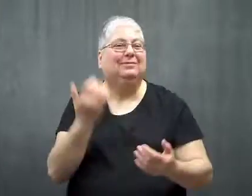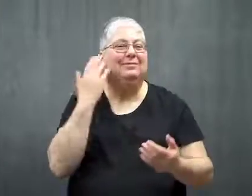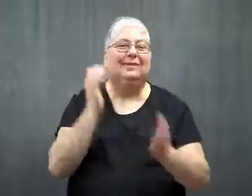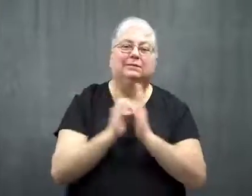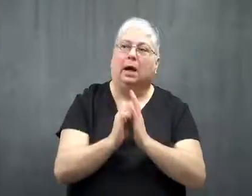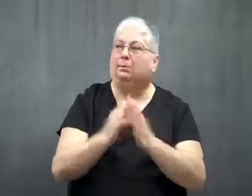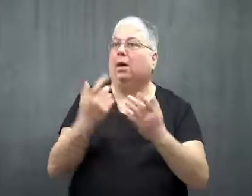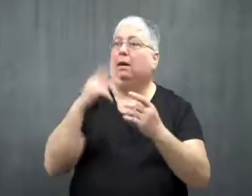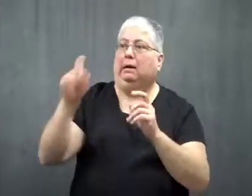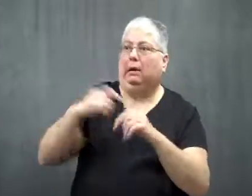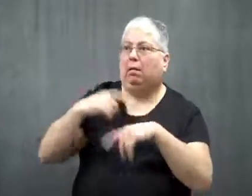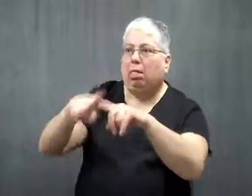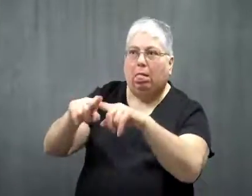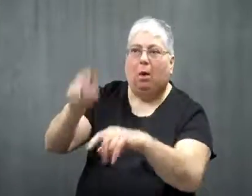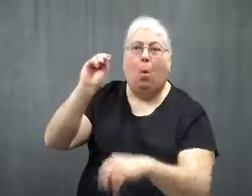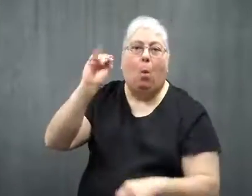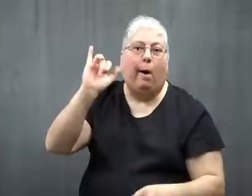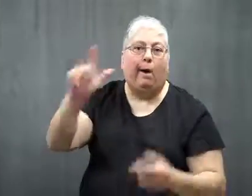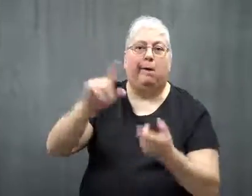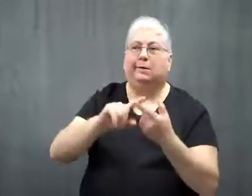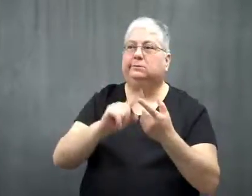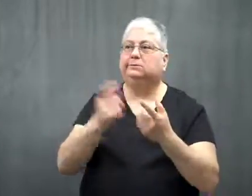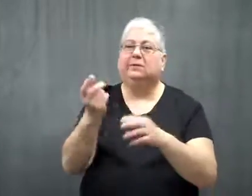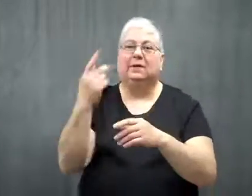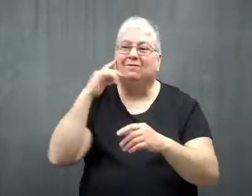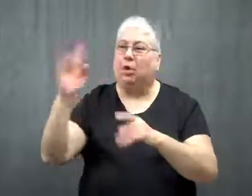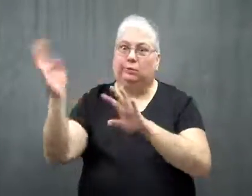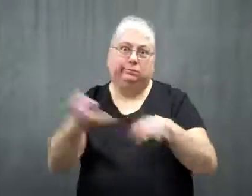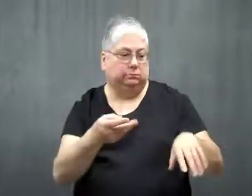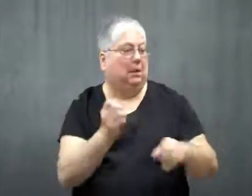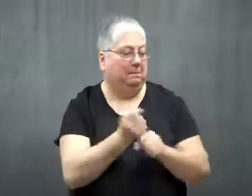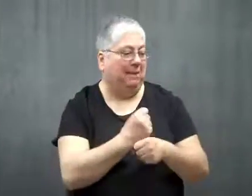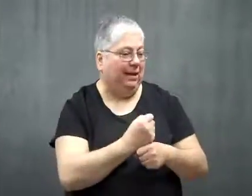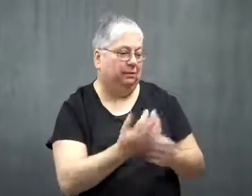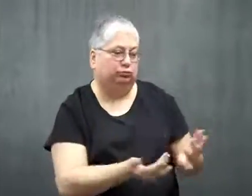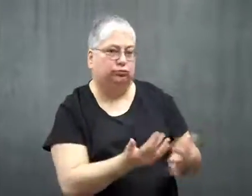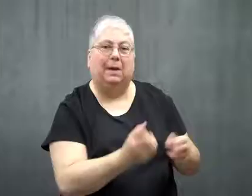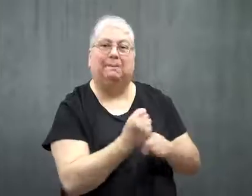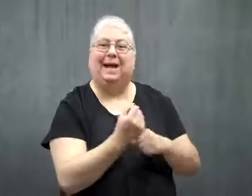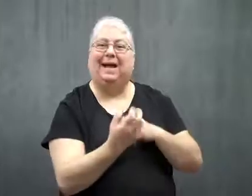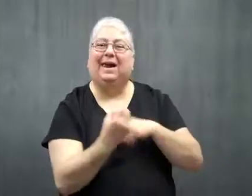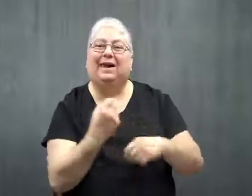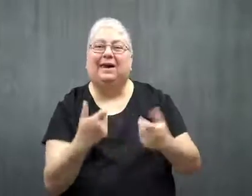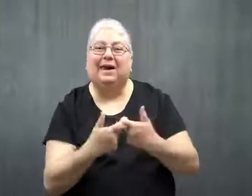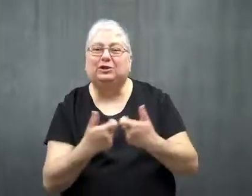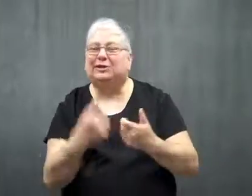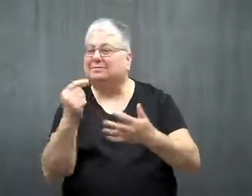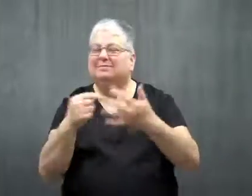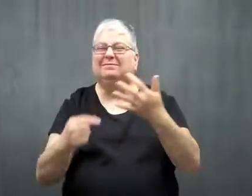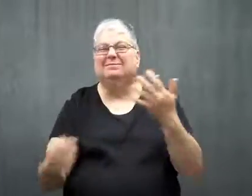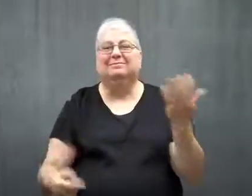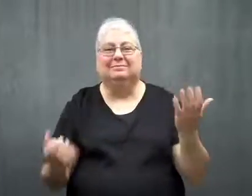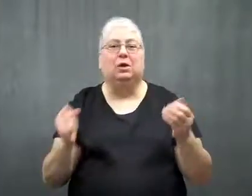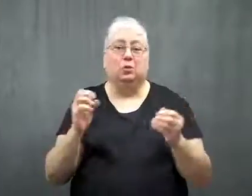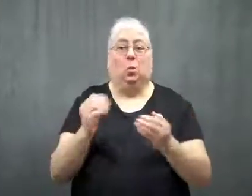For example, the need to import oil to burn and make electricity.